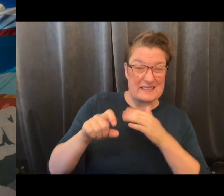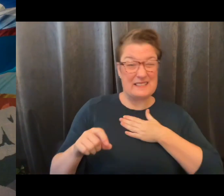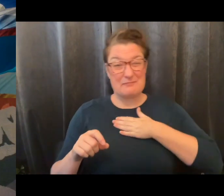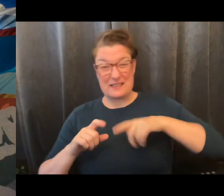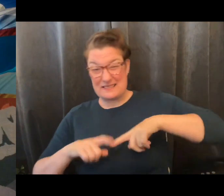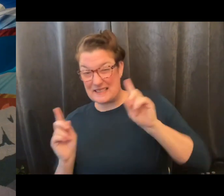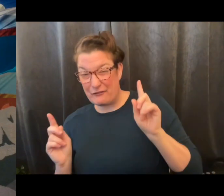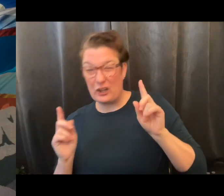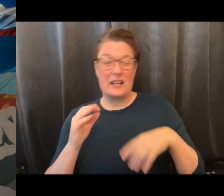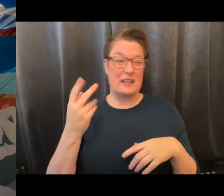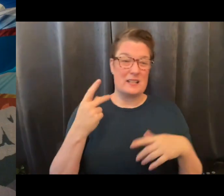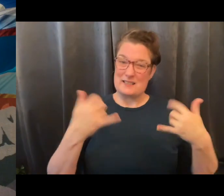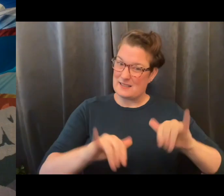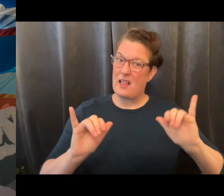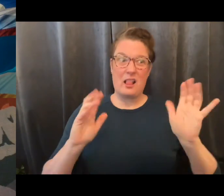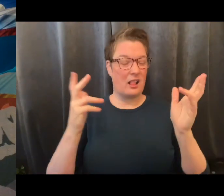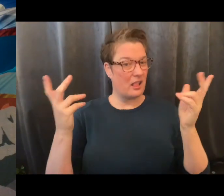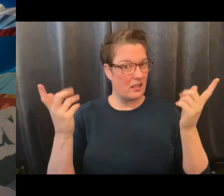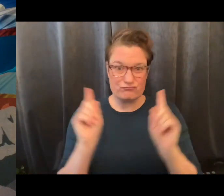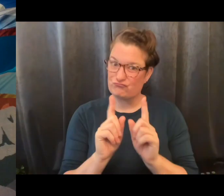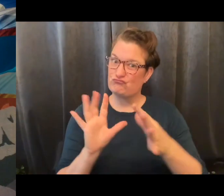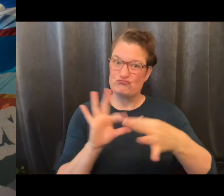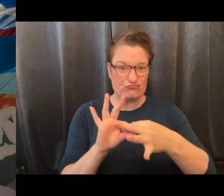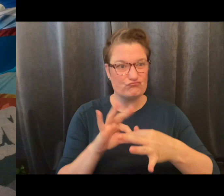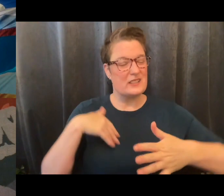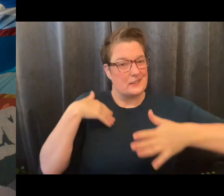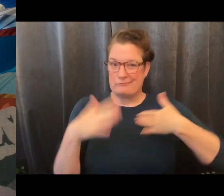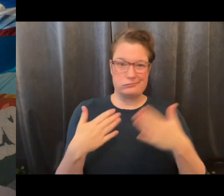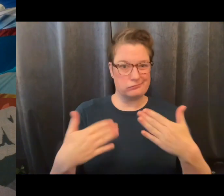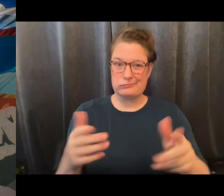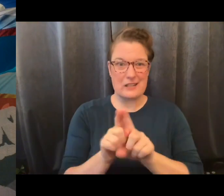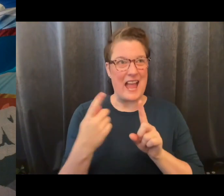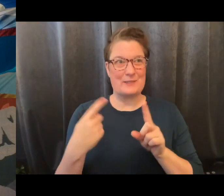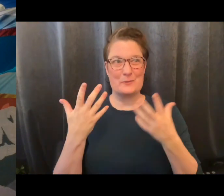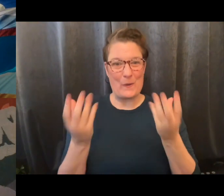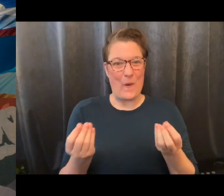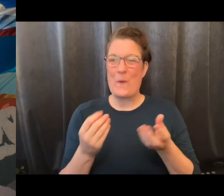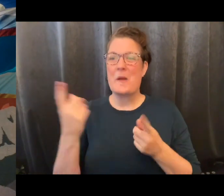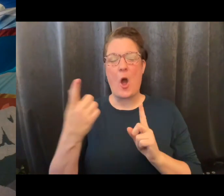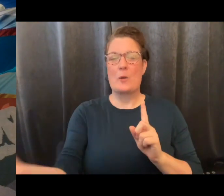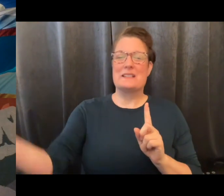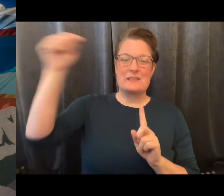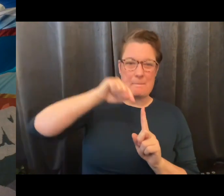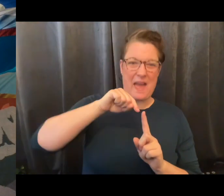through as, as we go, but always coming back to our heart and love for each other.